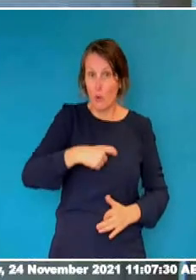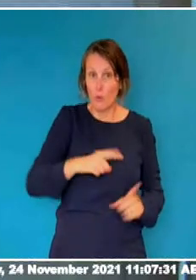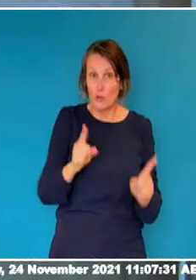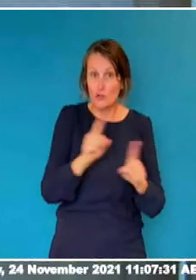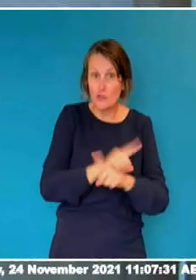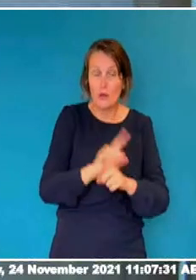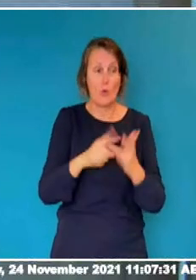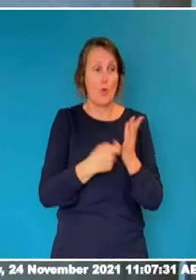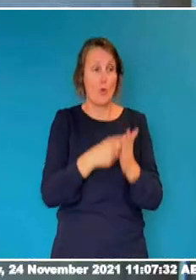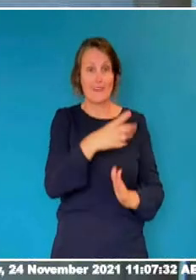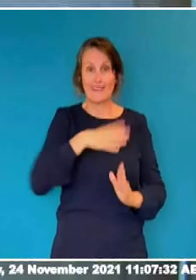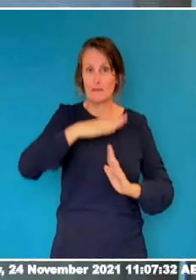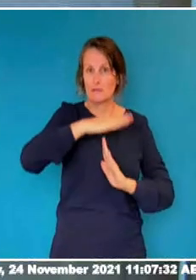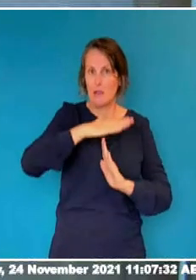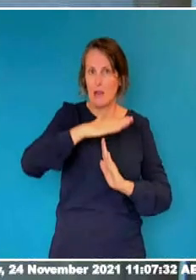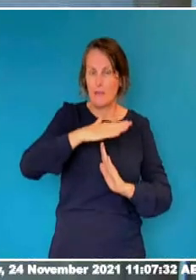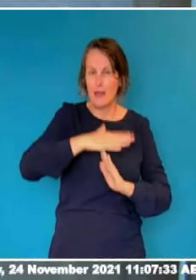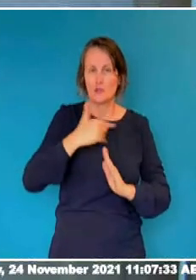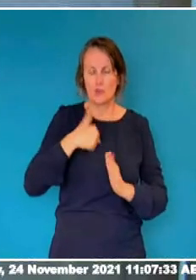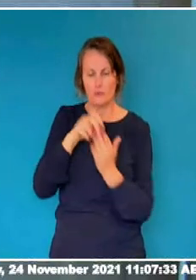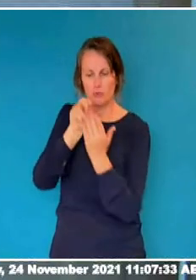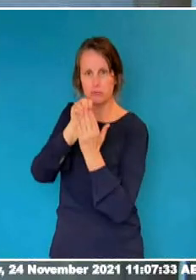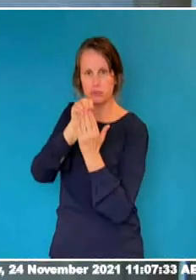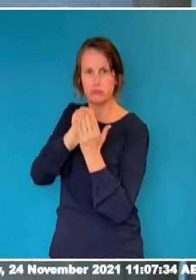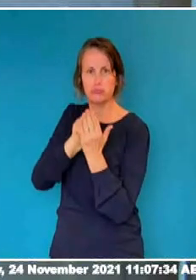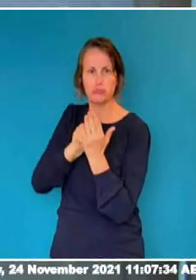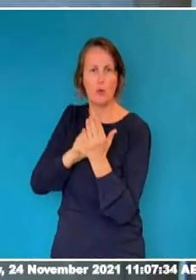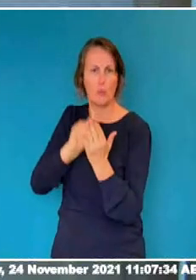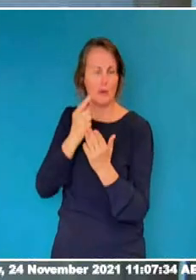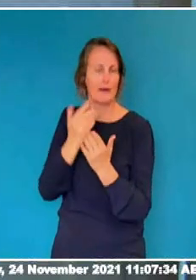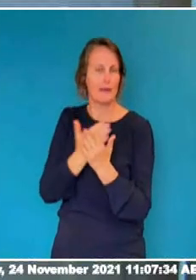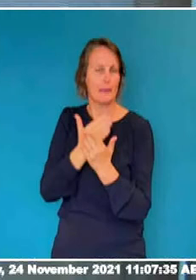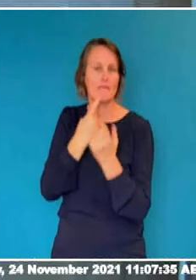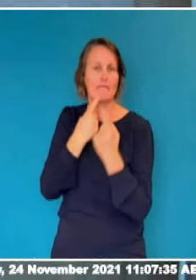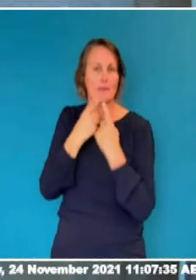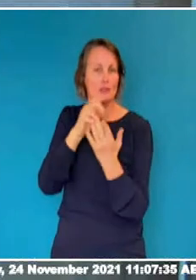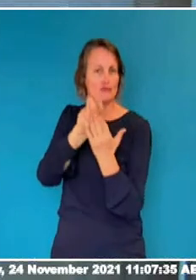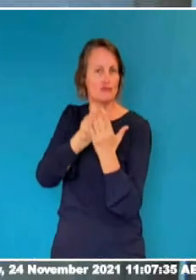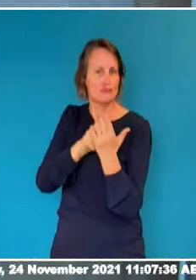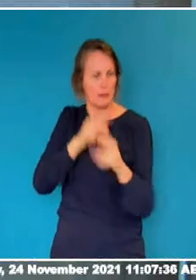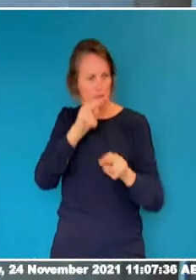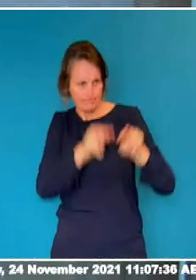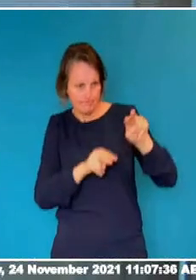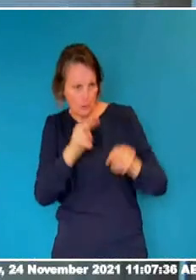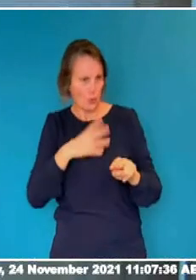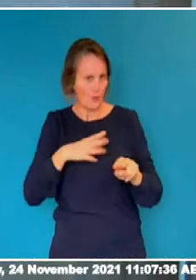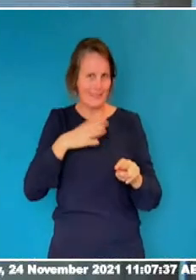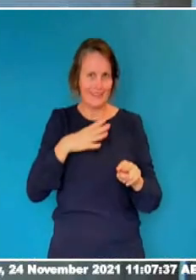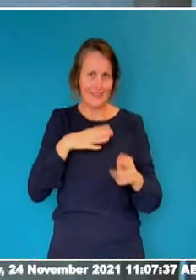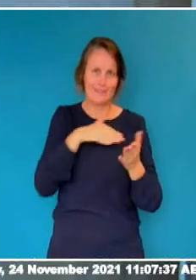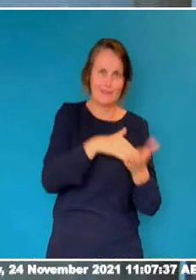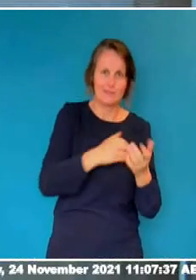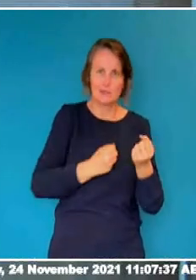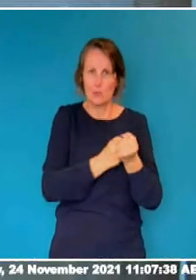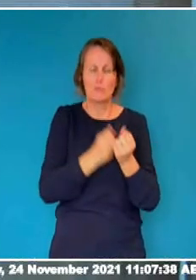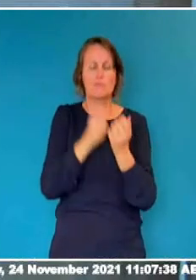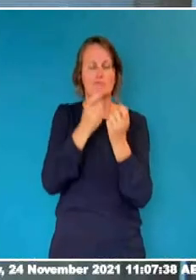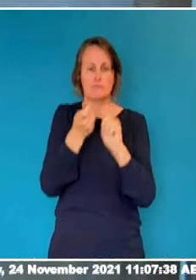So we would be sort of tracking what type of an assessment or adjustment is required, yes. Thank you.